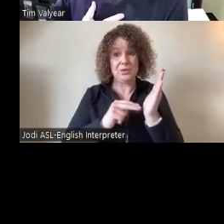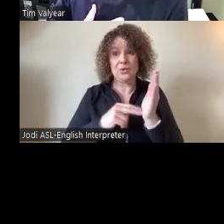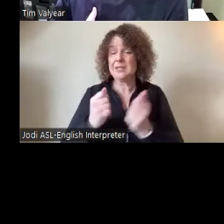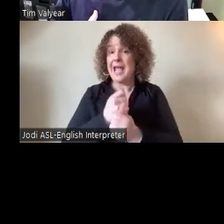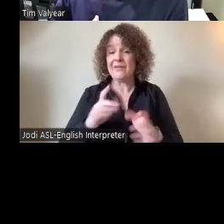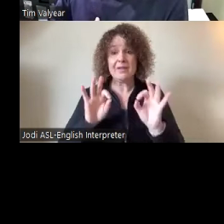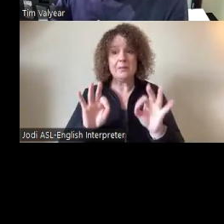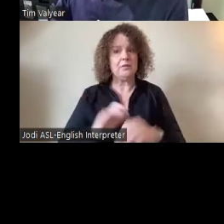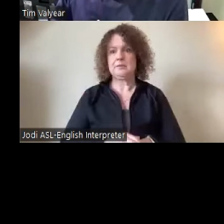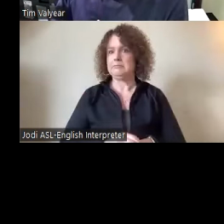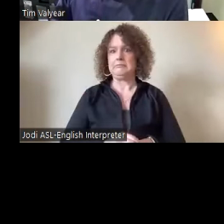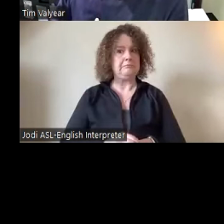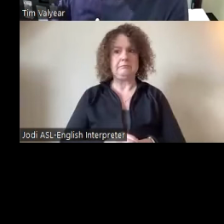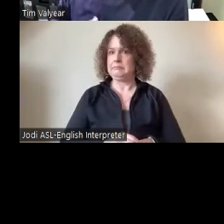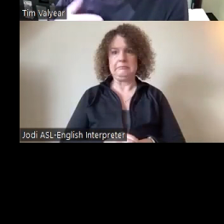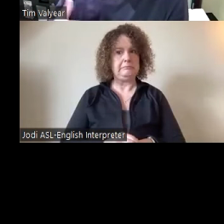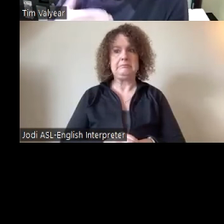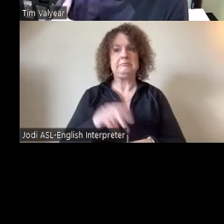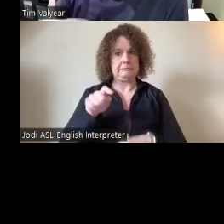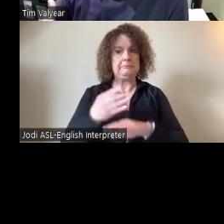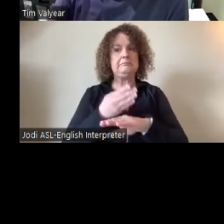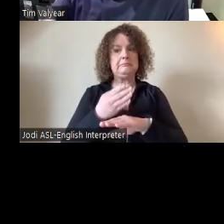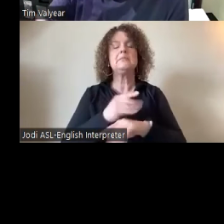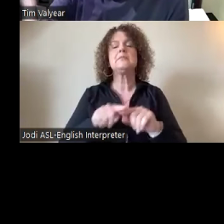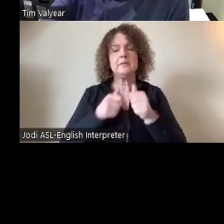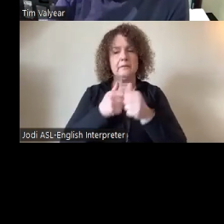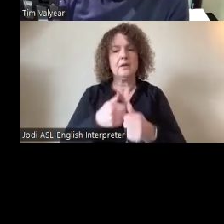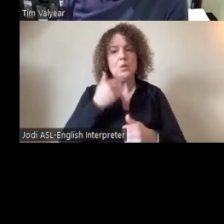years, I have seen things that I never thought I would see